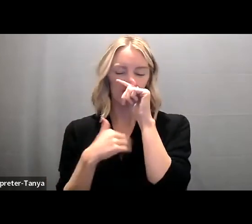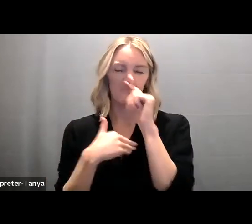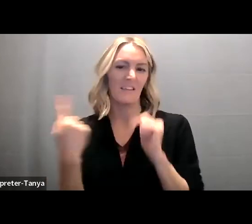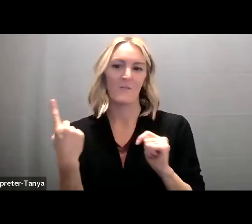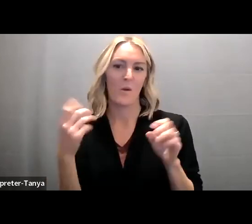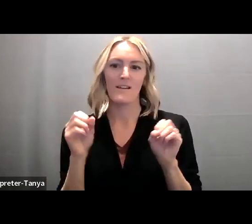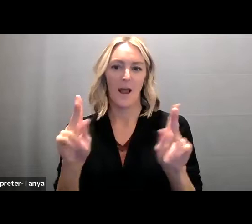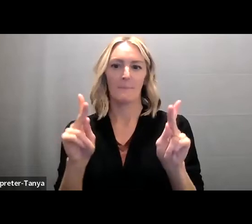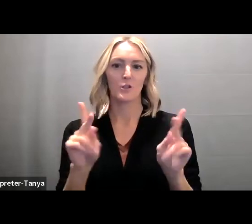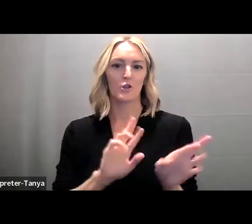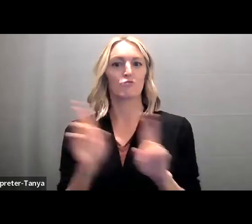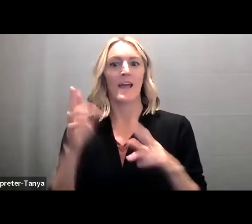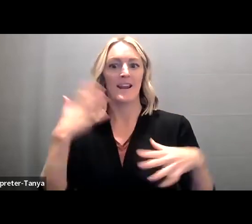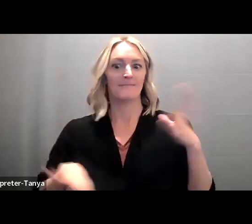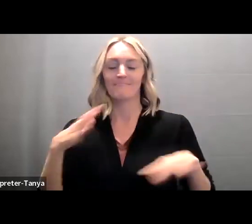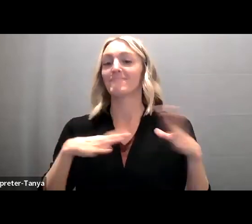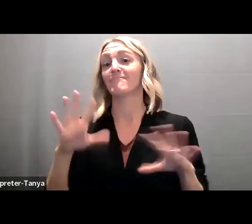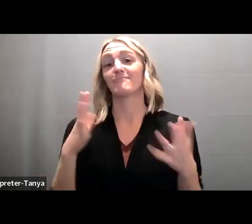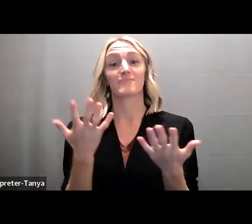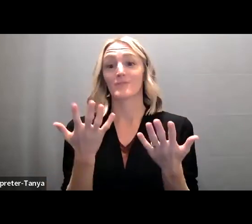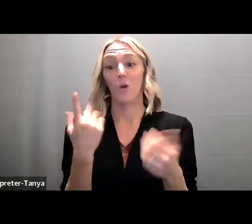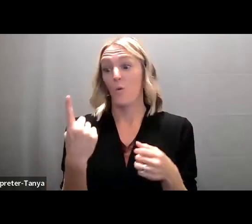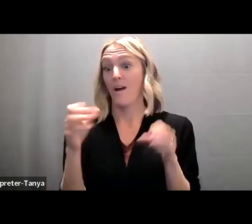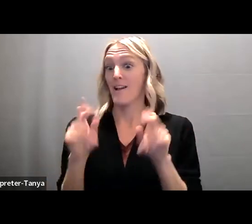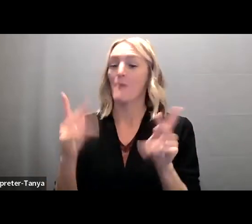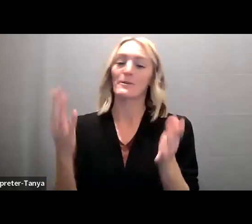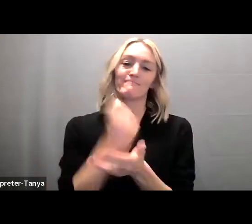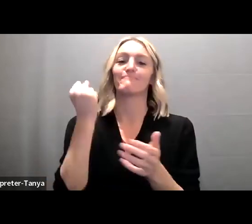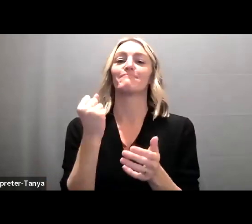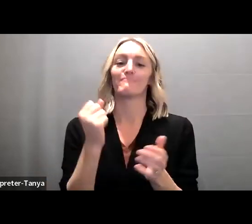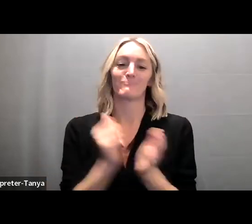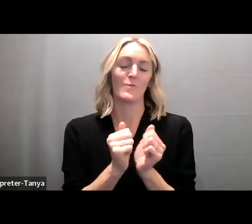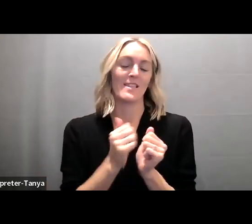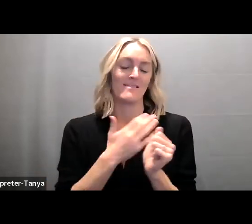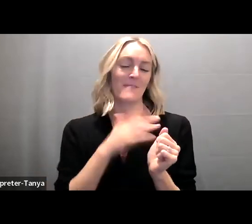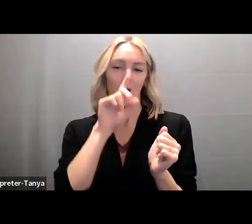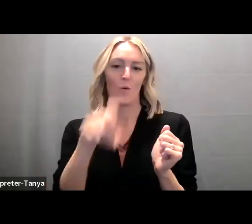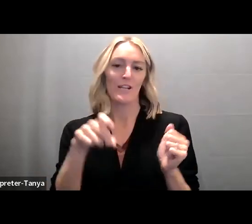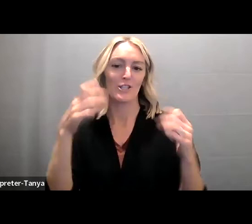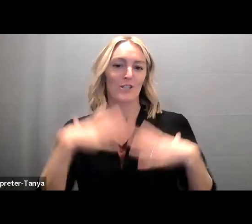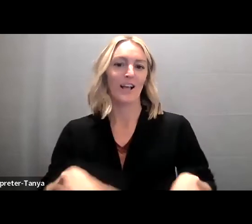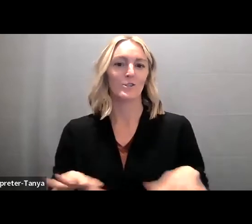So it was an all or nothing proposition. So so I'm here with you in my costume.